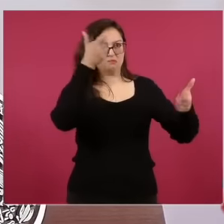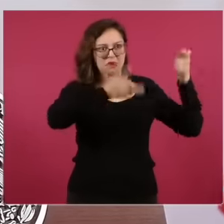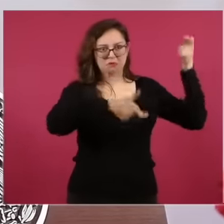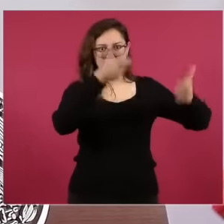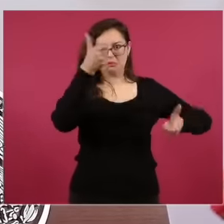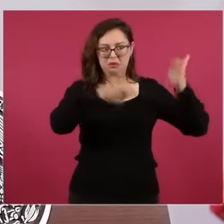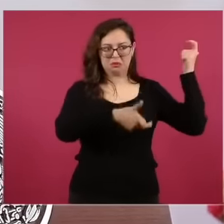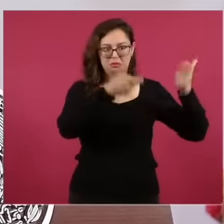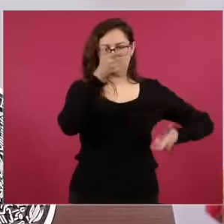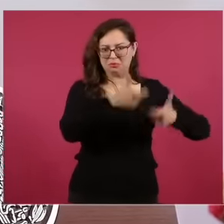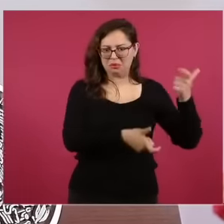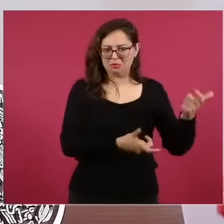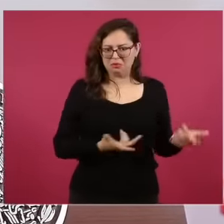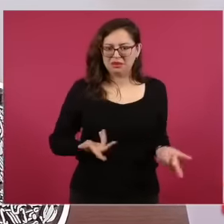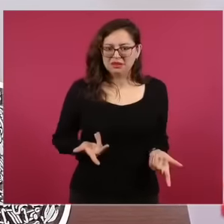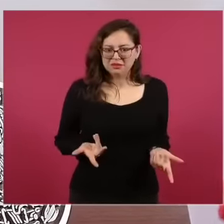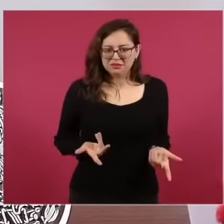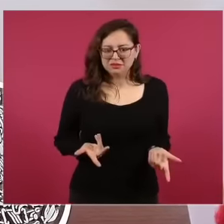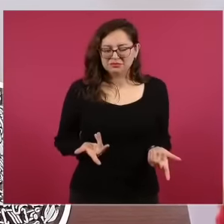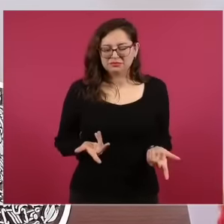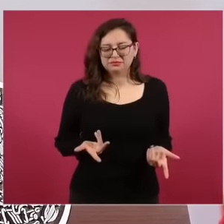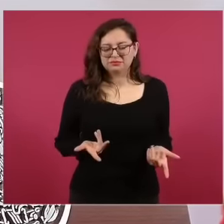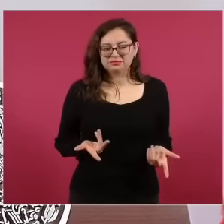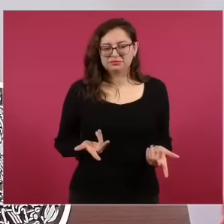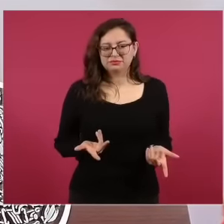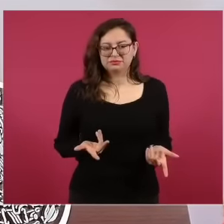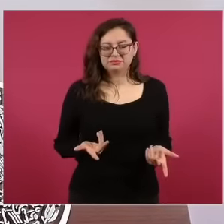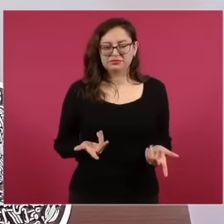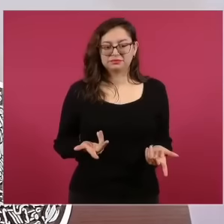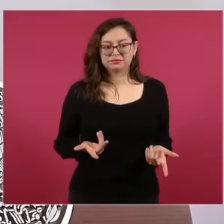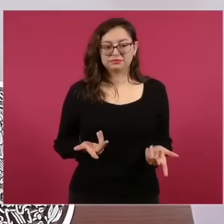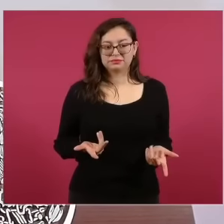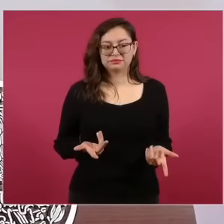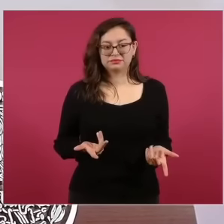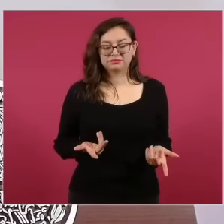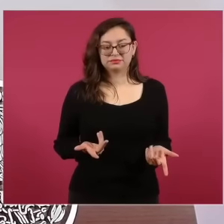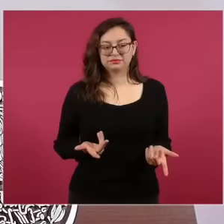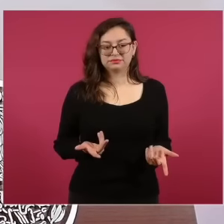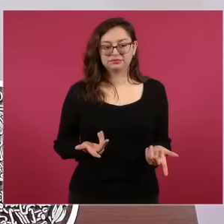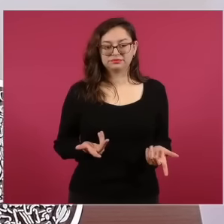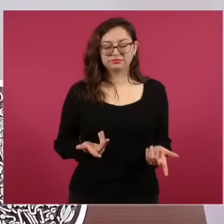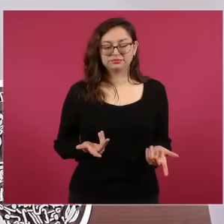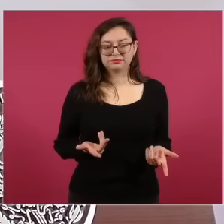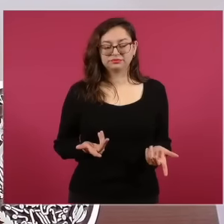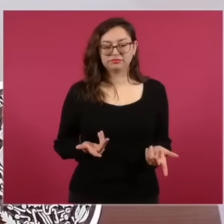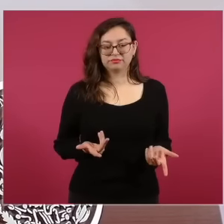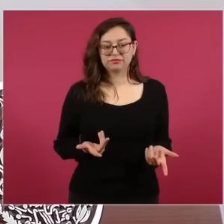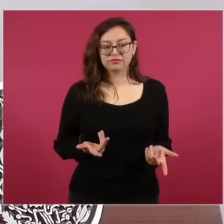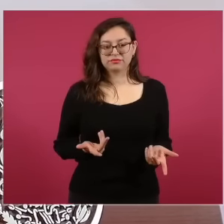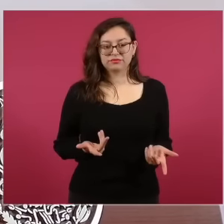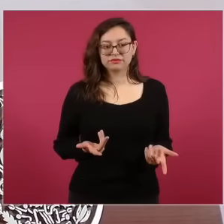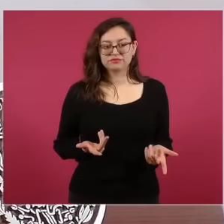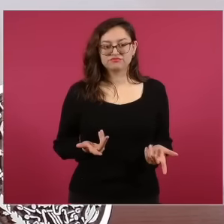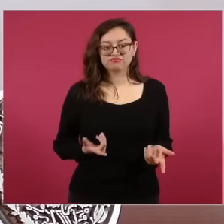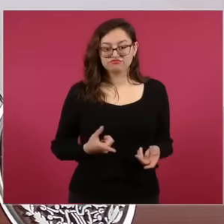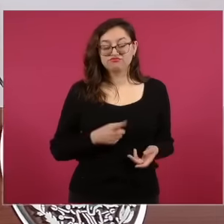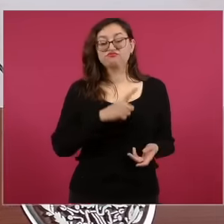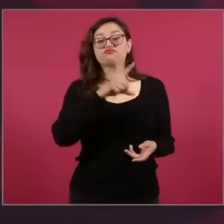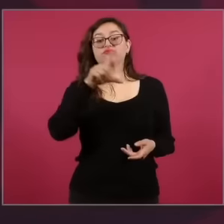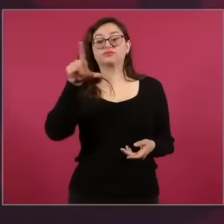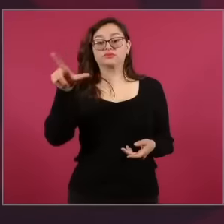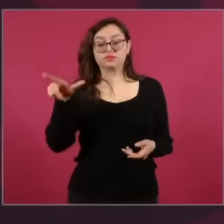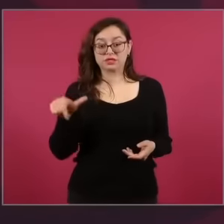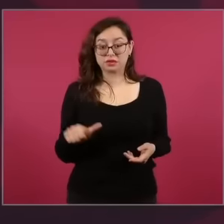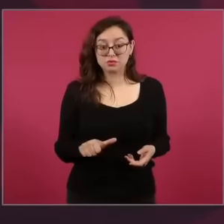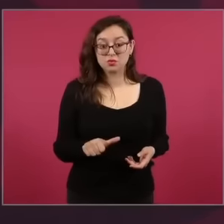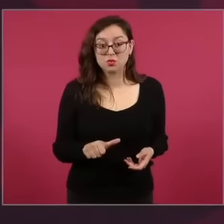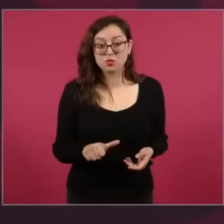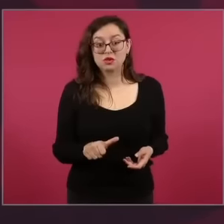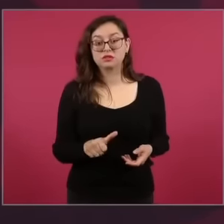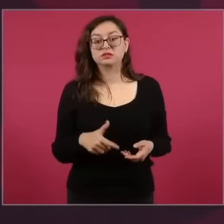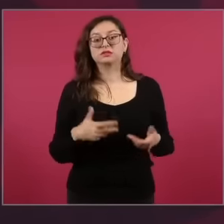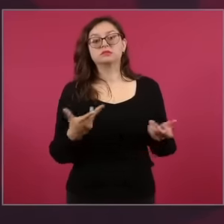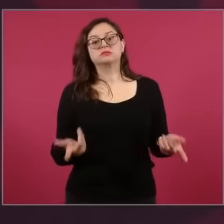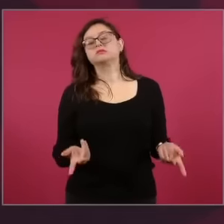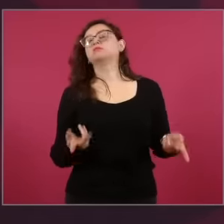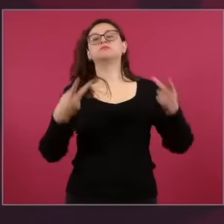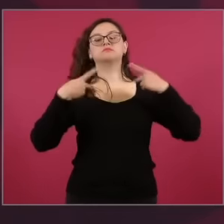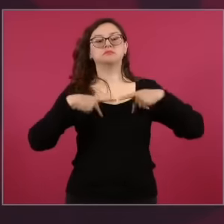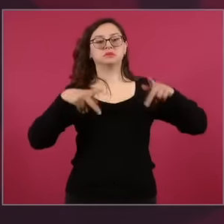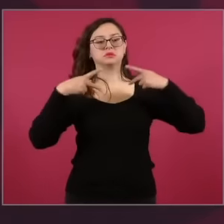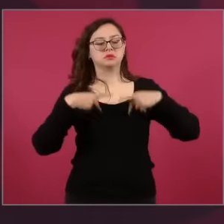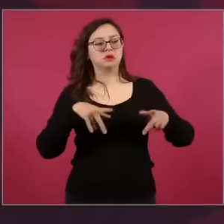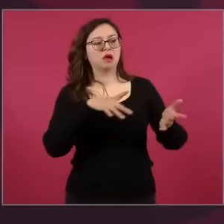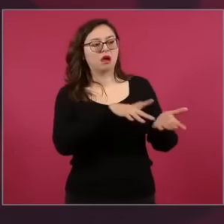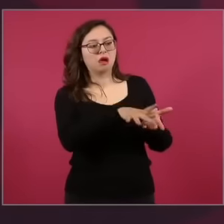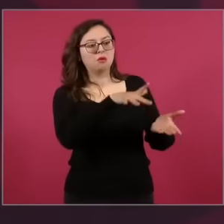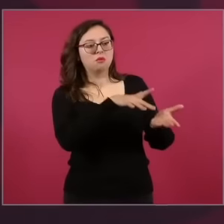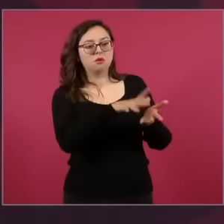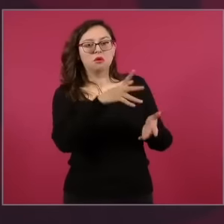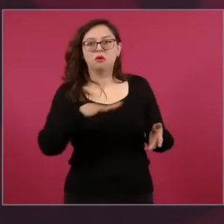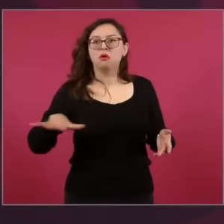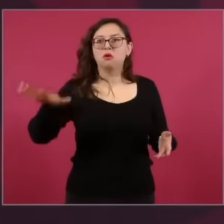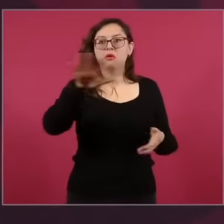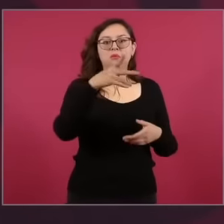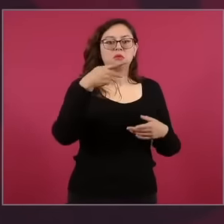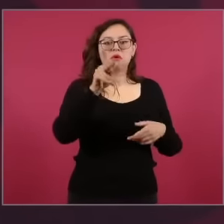they deceive their followers, they don't care. They report well, they make a lot of